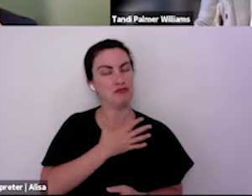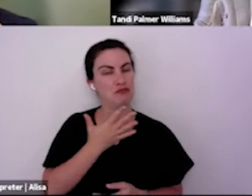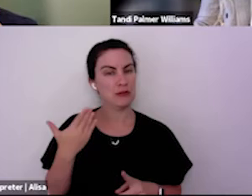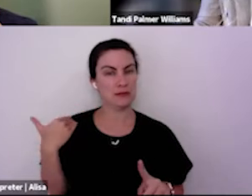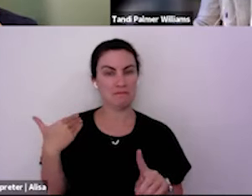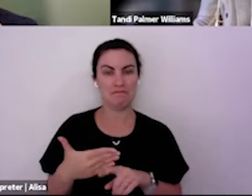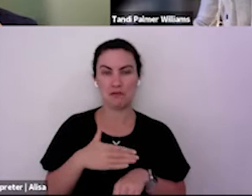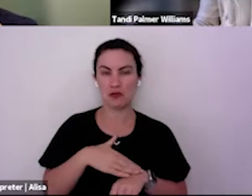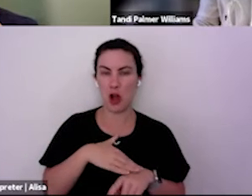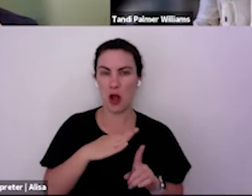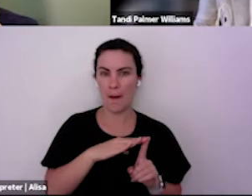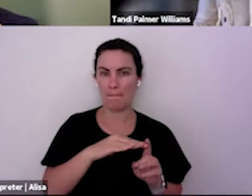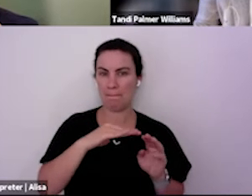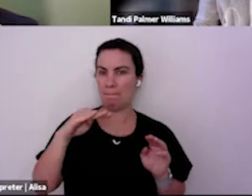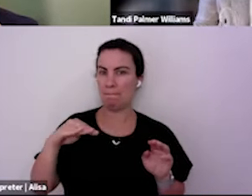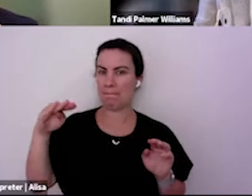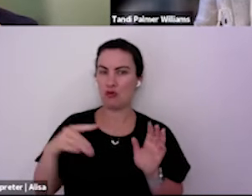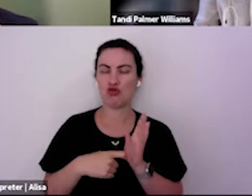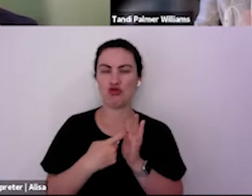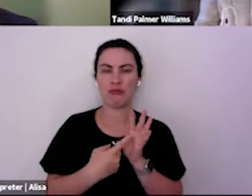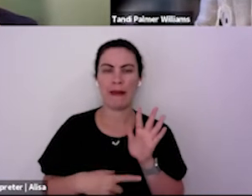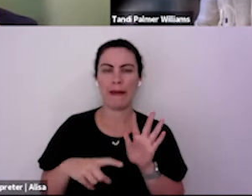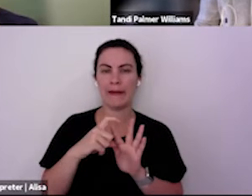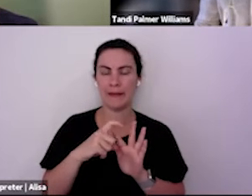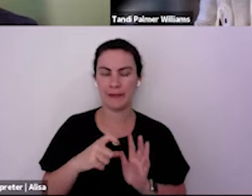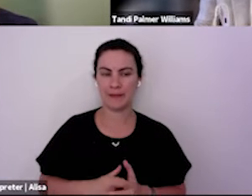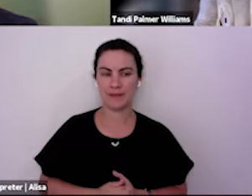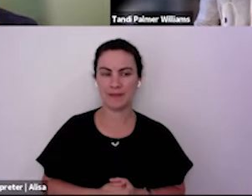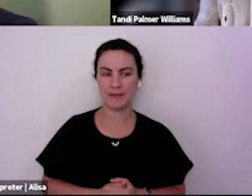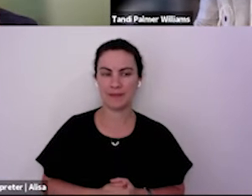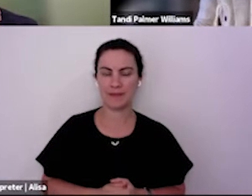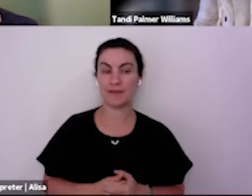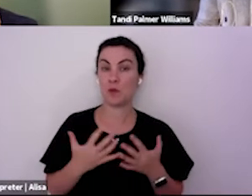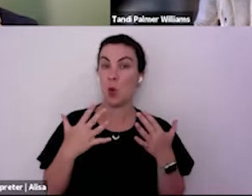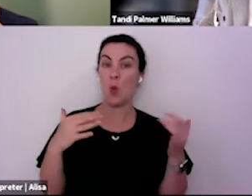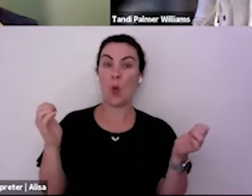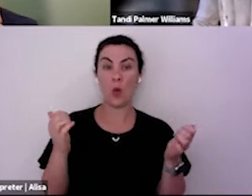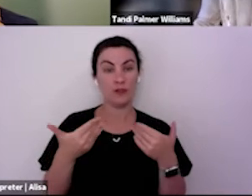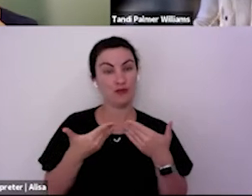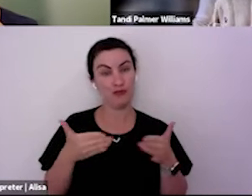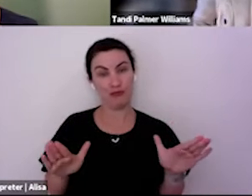However, it's important to know the kind of audiences in general very much as we are still